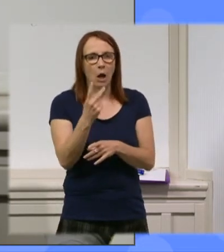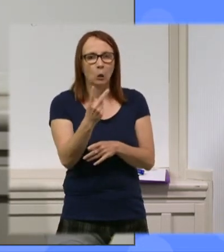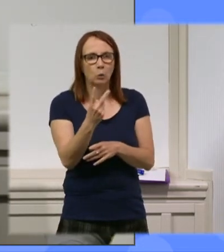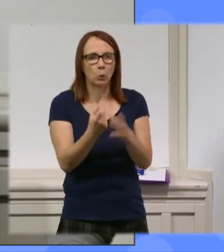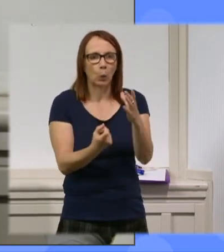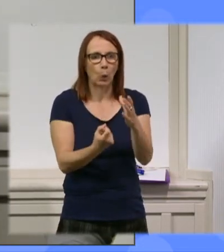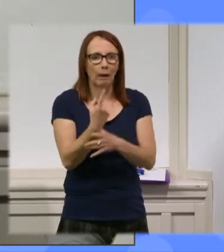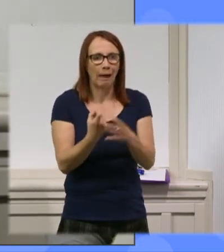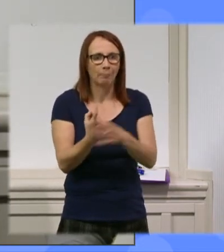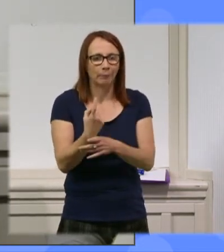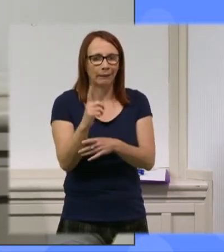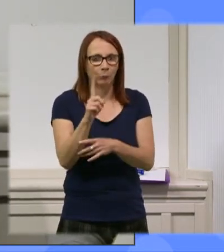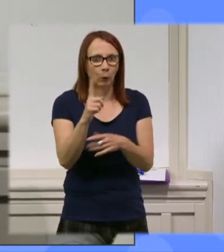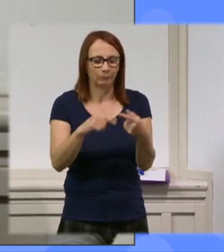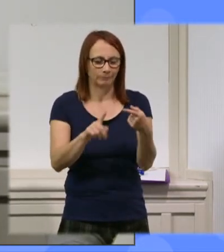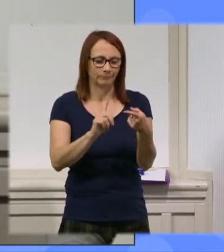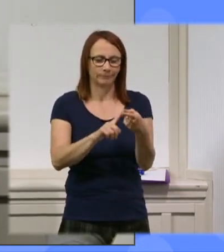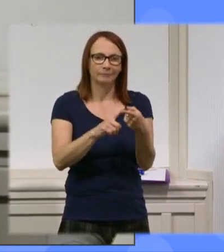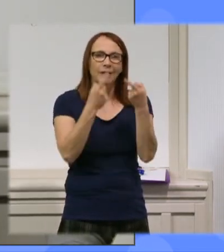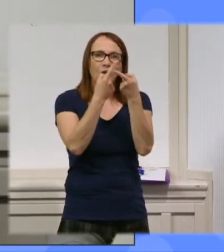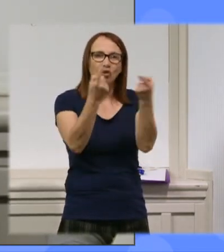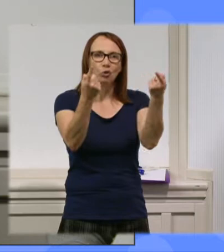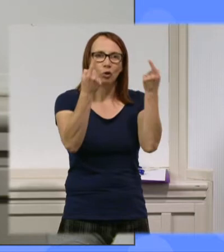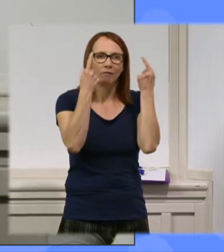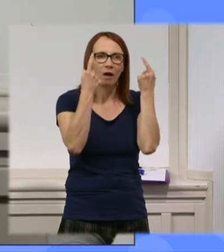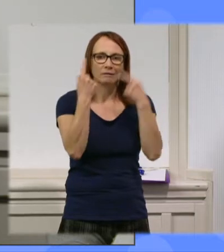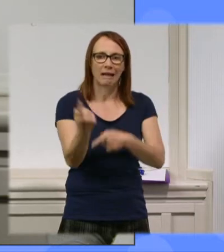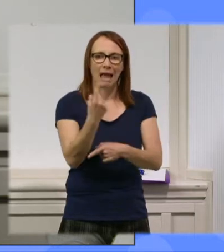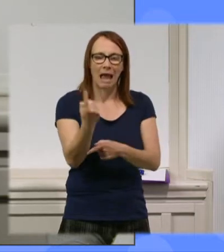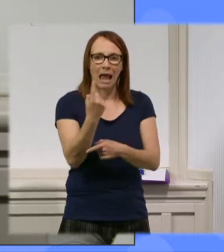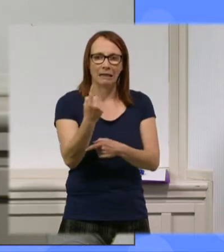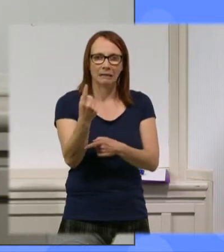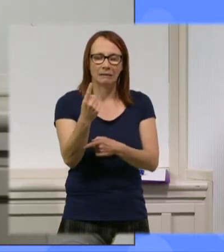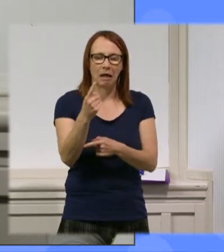that time one was that the university faced at over 30 percent cut in its